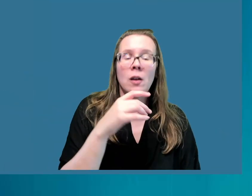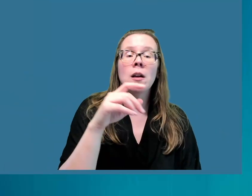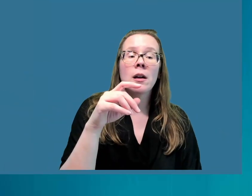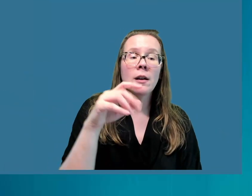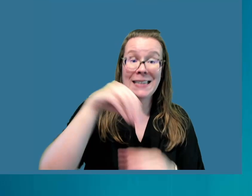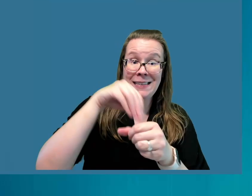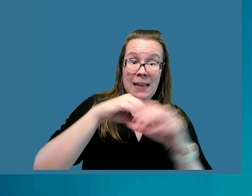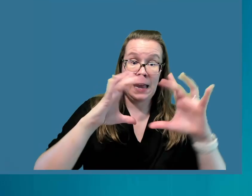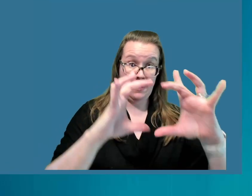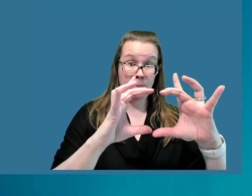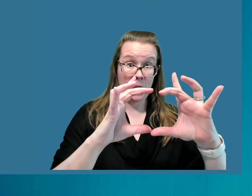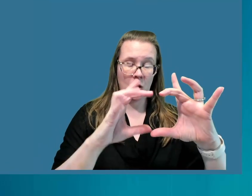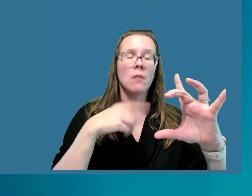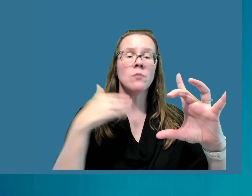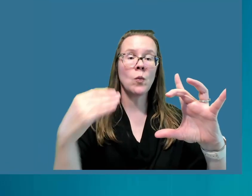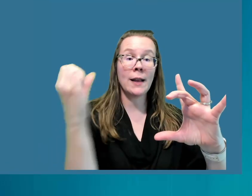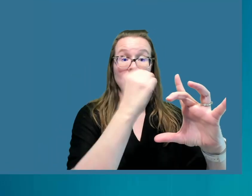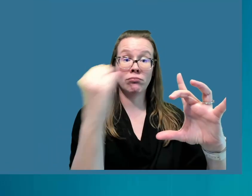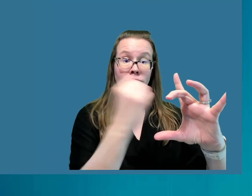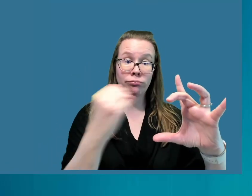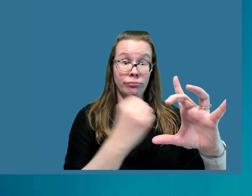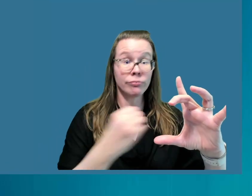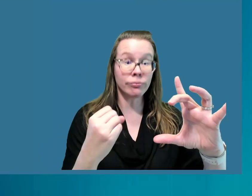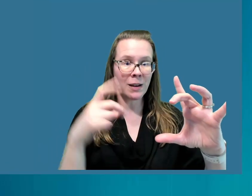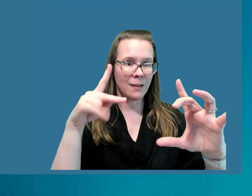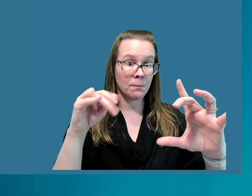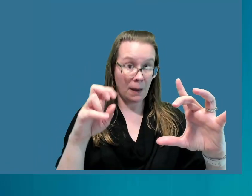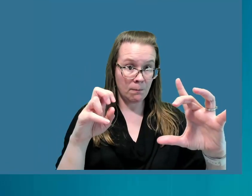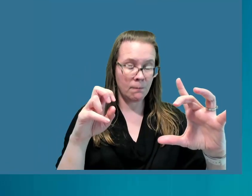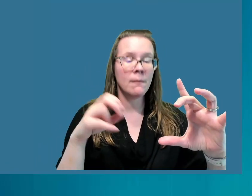a base layer. Like say, for example, the hot pink thread created that pink base layer. And